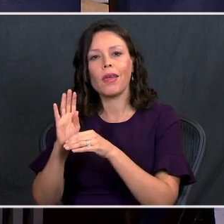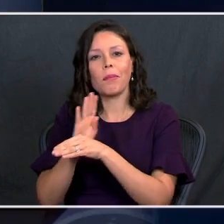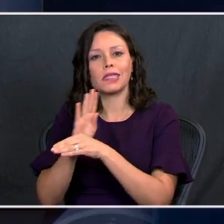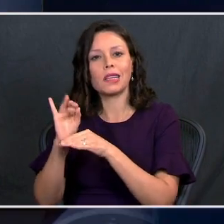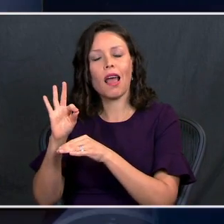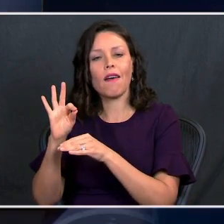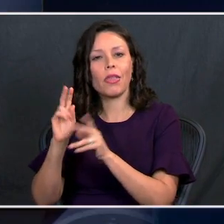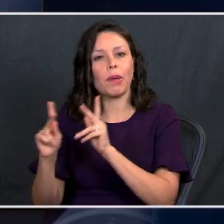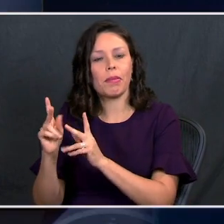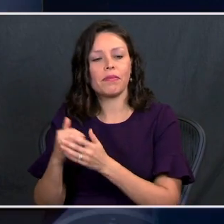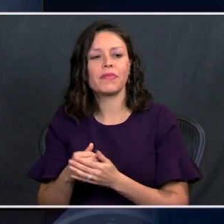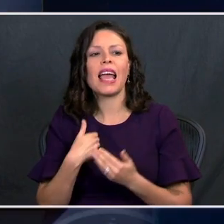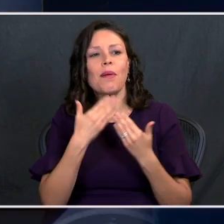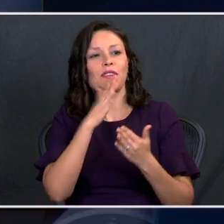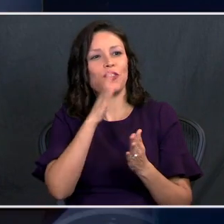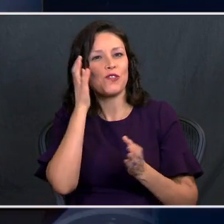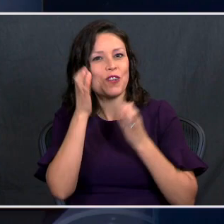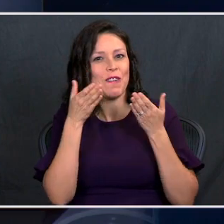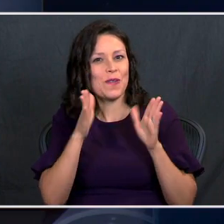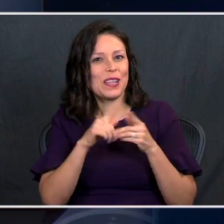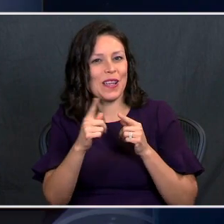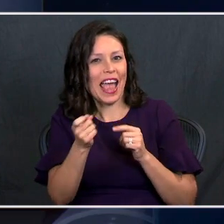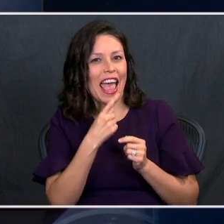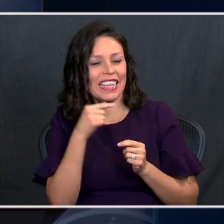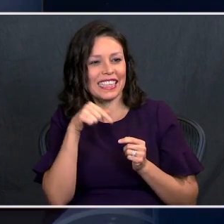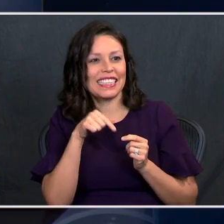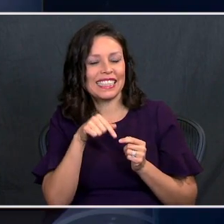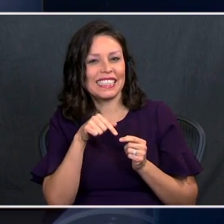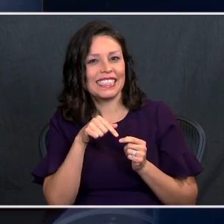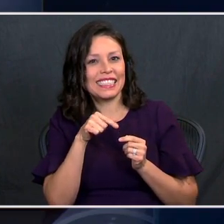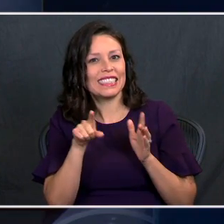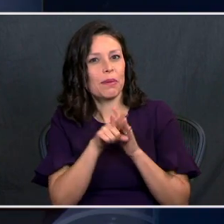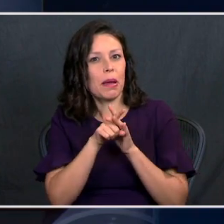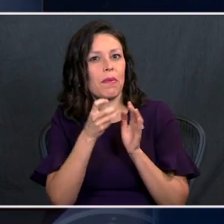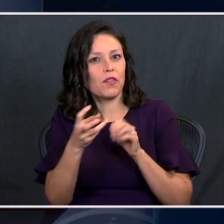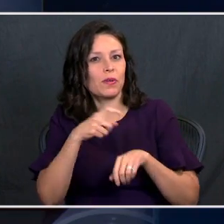Ms. Psaki: I really appreciate your creative way of asking this question, which has come up a few times in here.